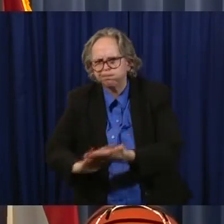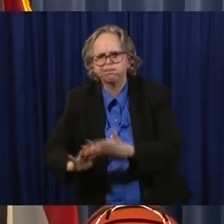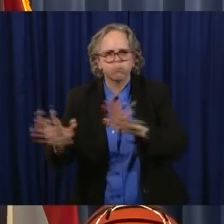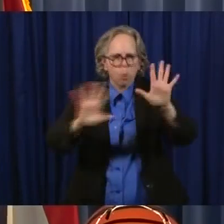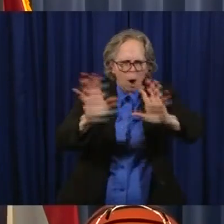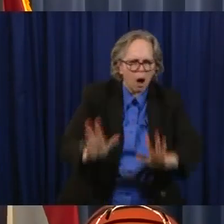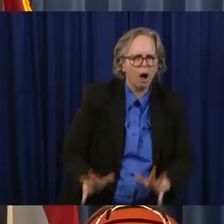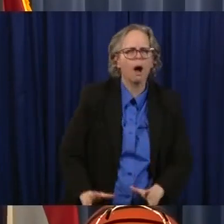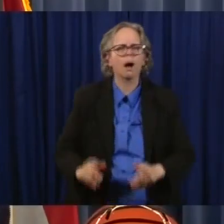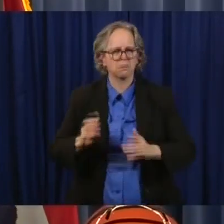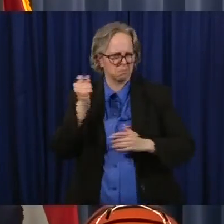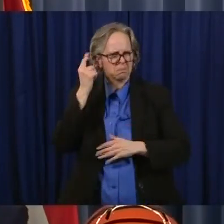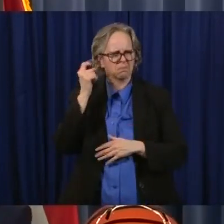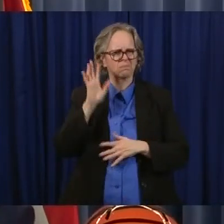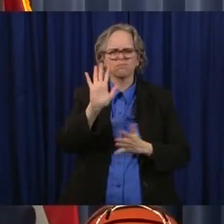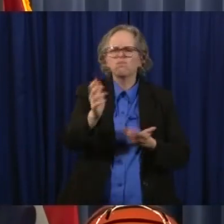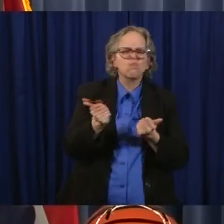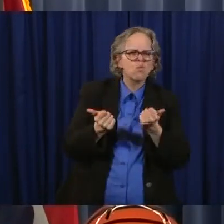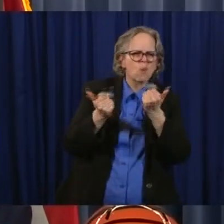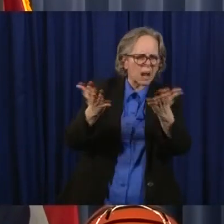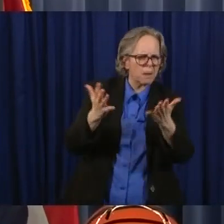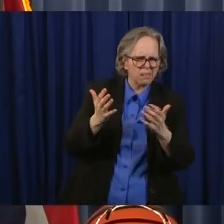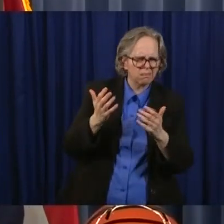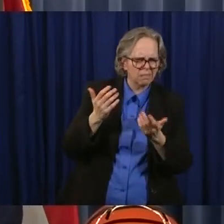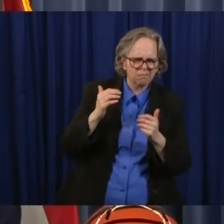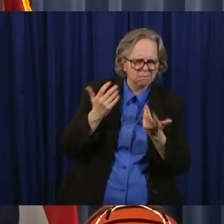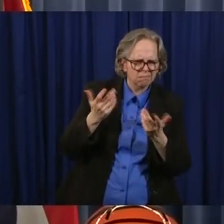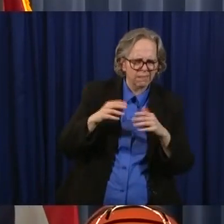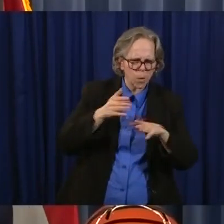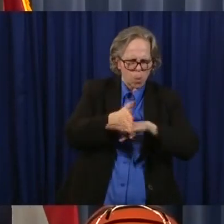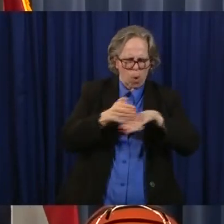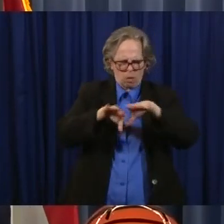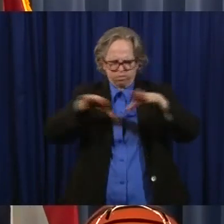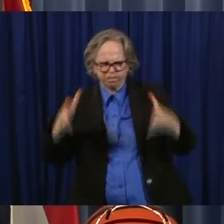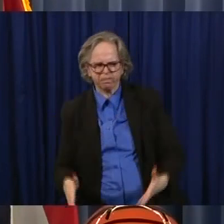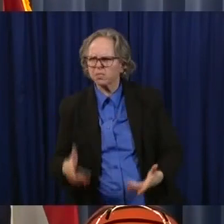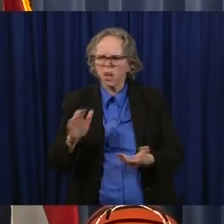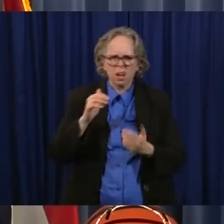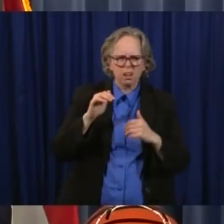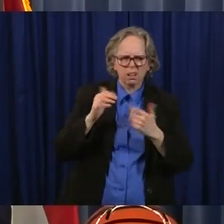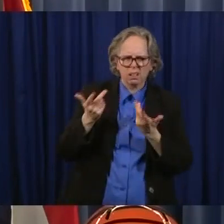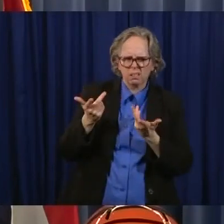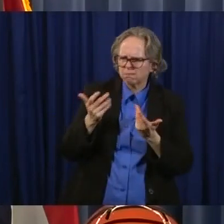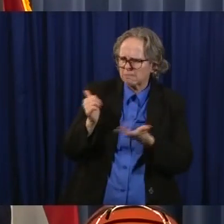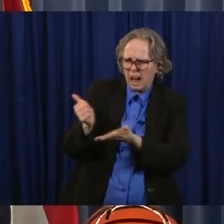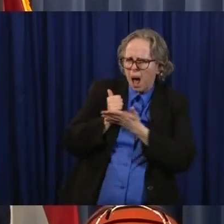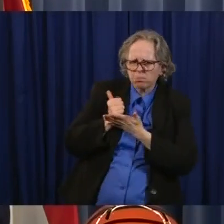THIS WILL GO BACK TO HOW OFTEN WOULD YOU RECOMMEND WIPING THE SURFACE OFF, SANITIZING THE